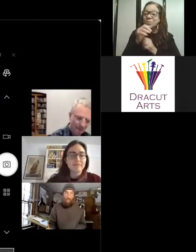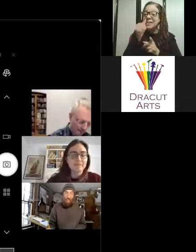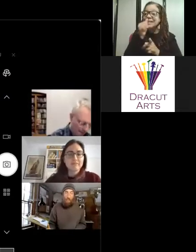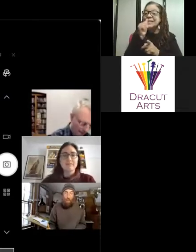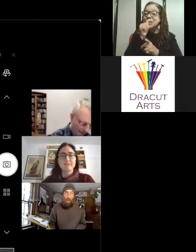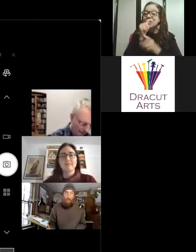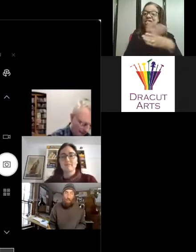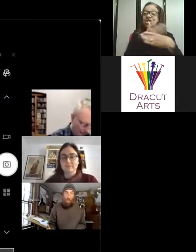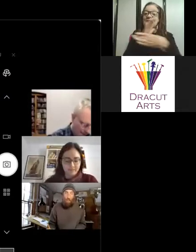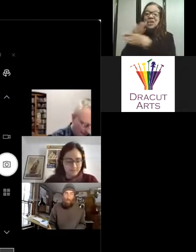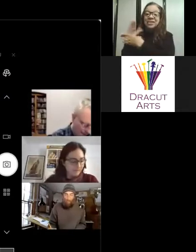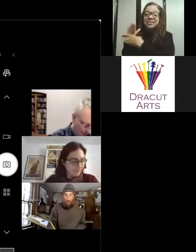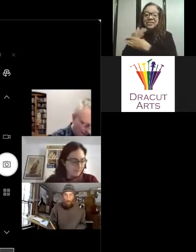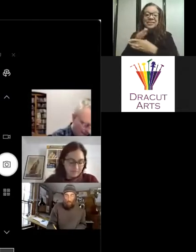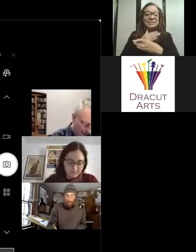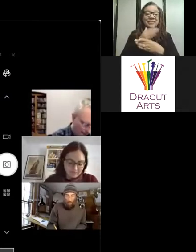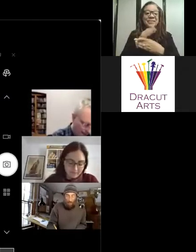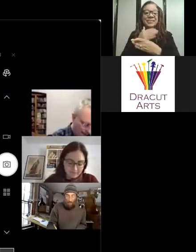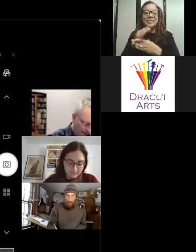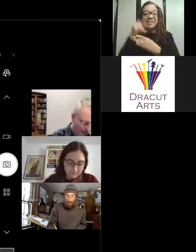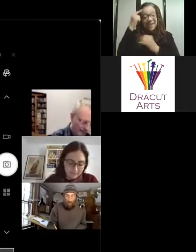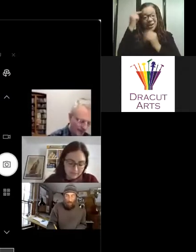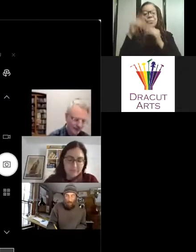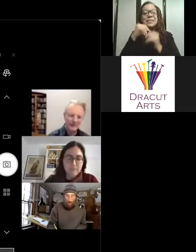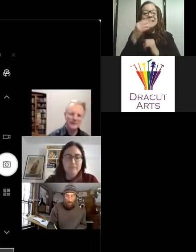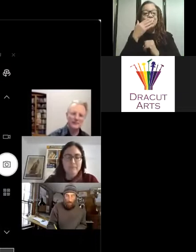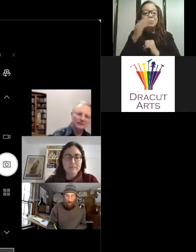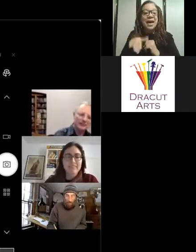it's not too too bad of a secret or something. You know, you can even hint at, like,